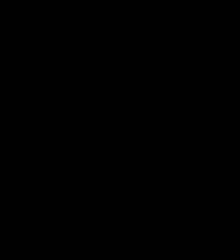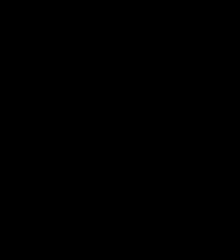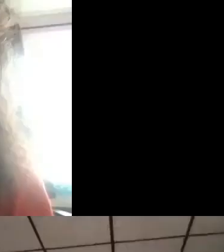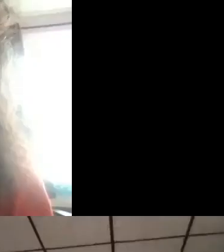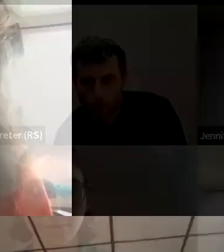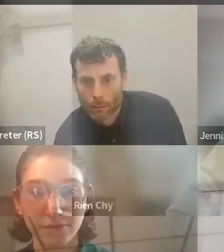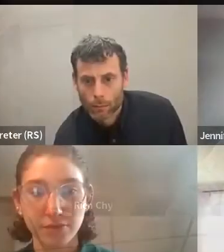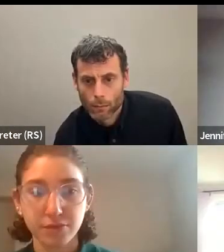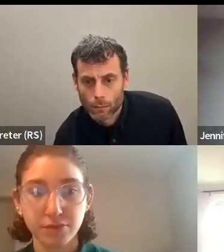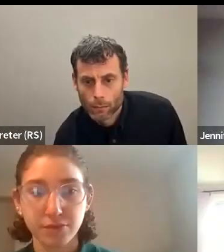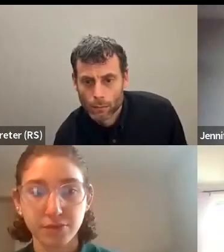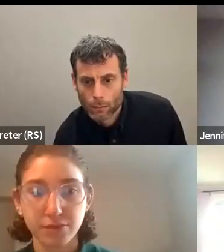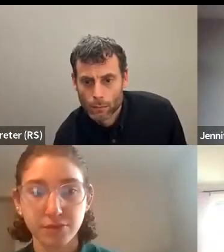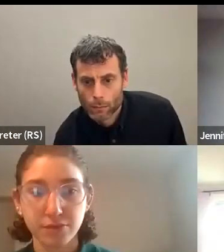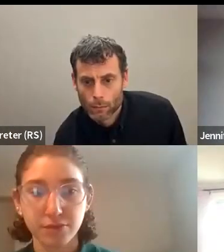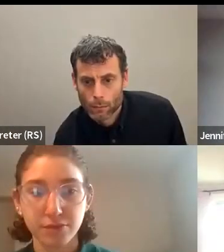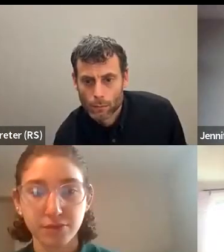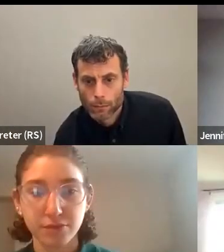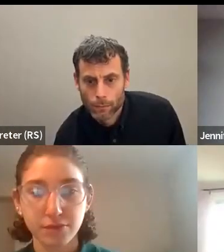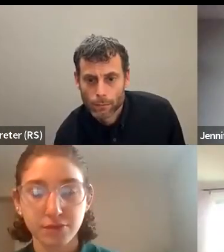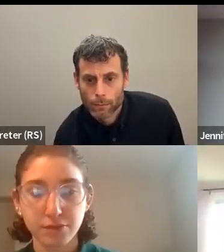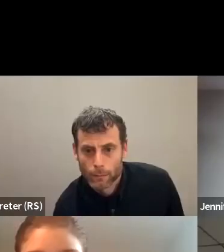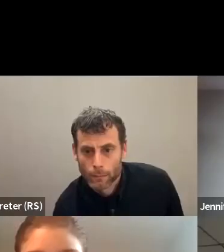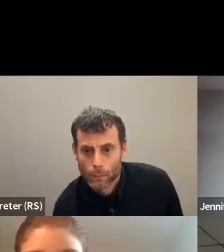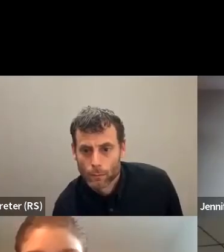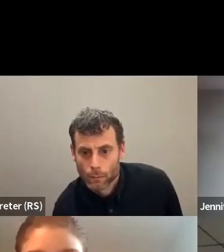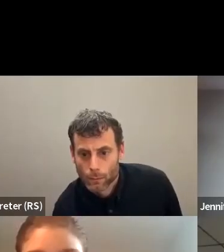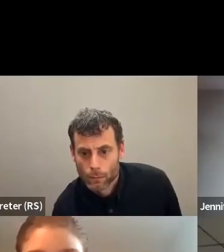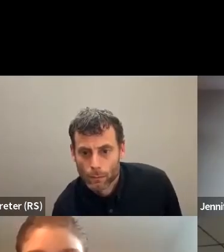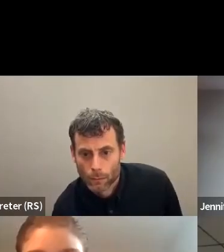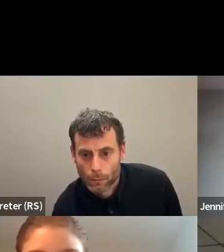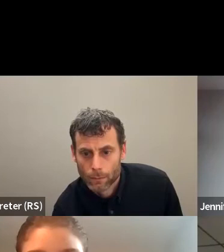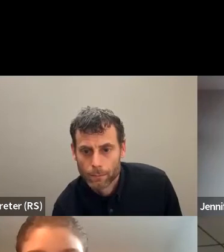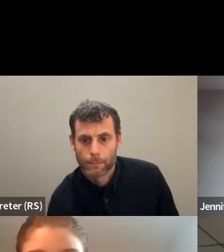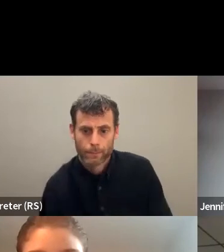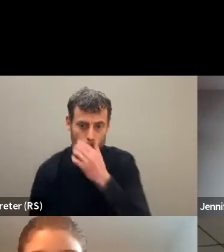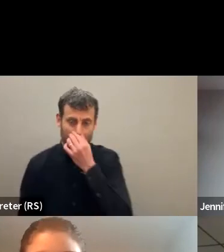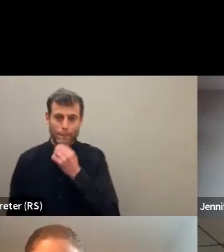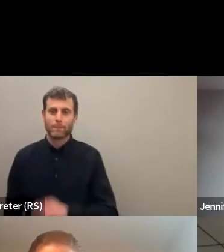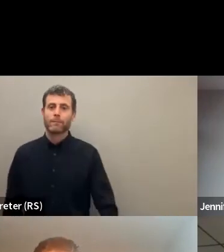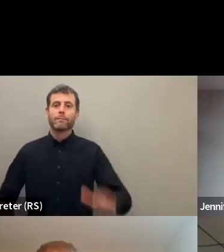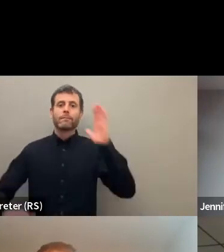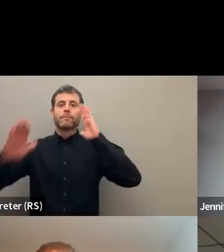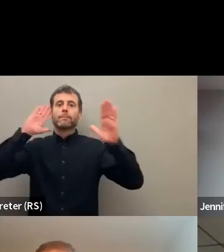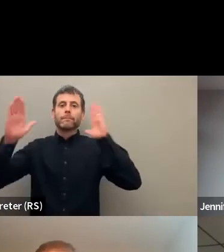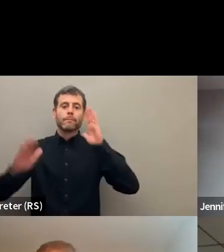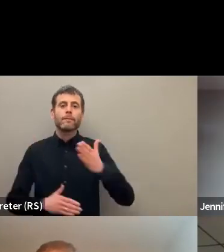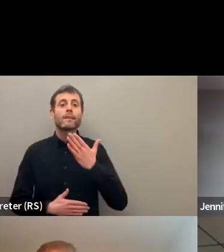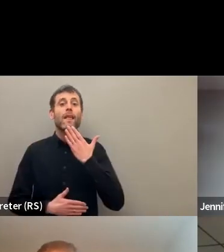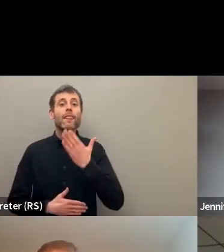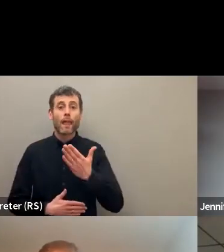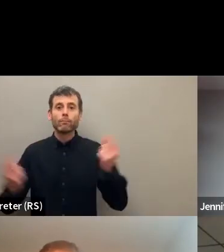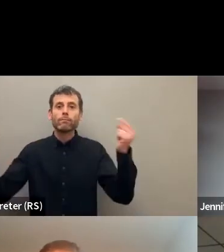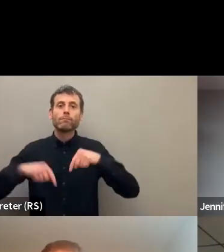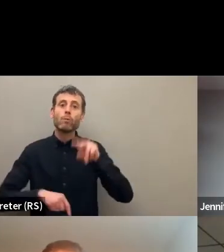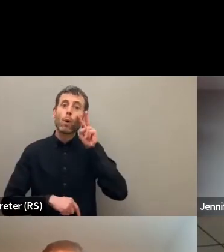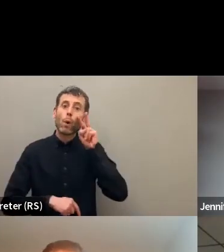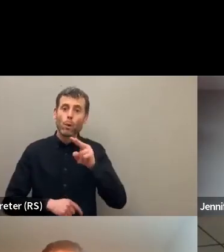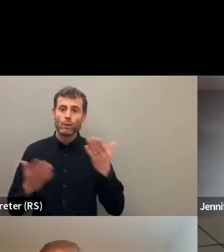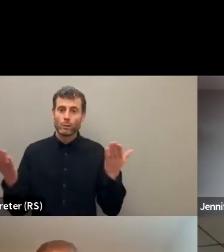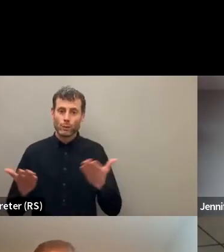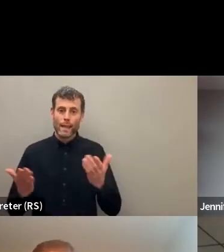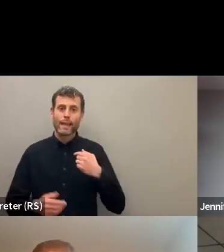Mohammed Ali Loutfy: Hello everyone, welcome, thank you for joining us today. My name is Mohammed Ali Loutfy